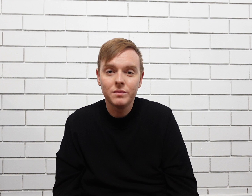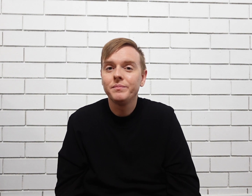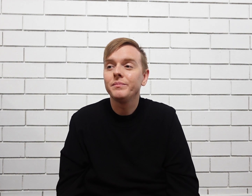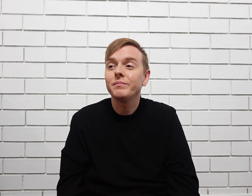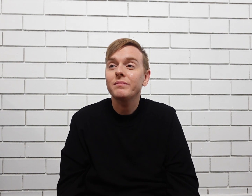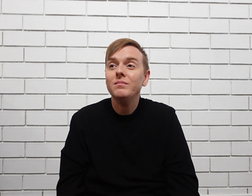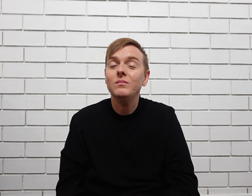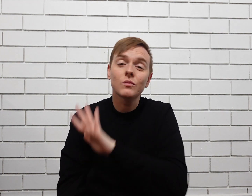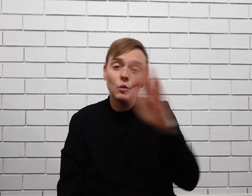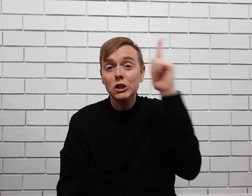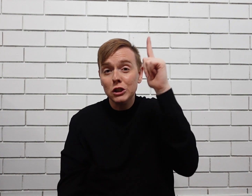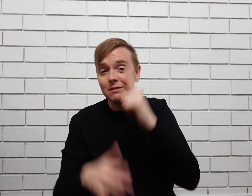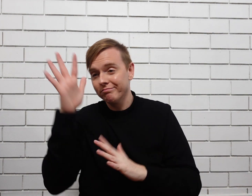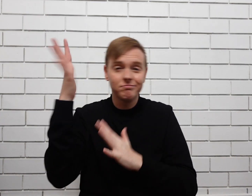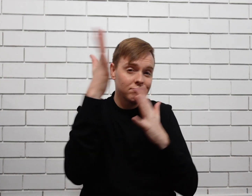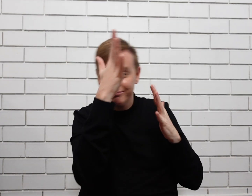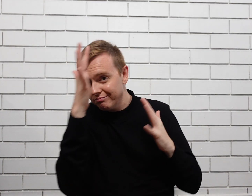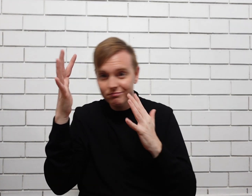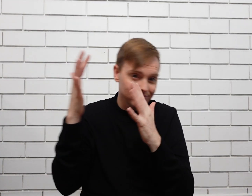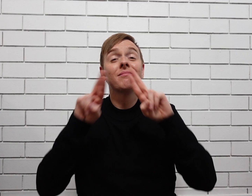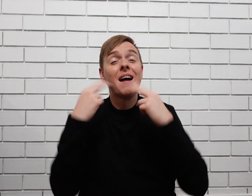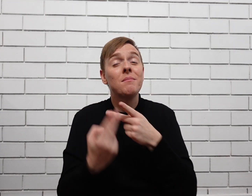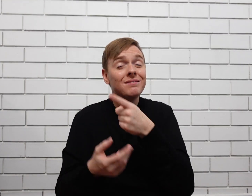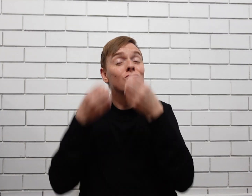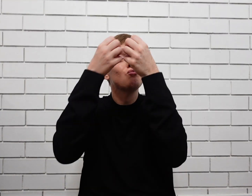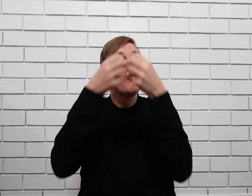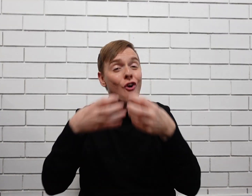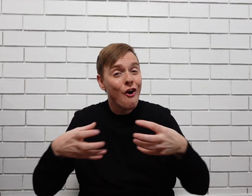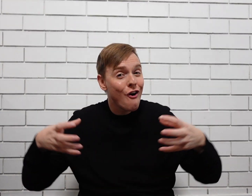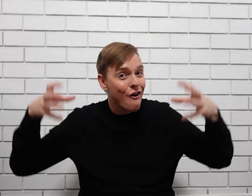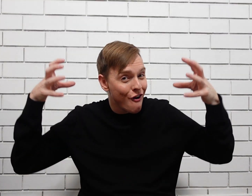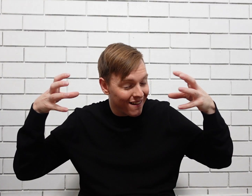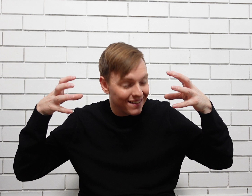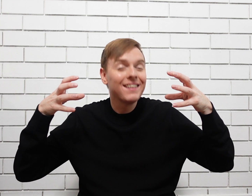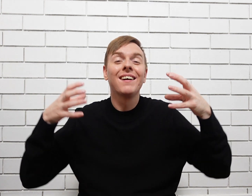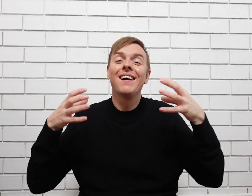All teachers uses Auslan. And my family is growing